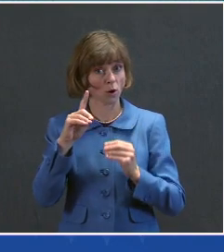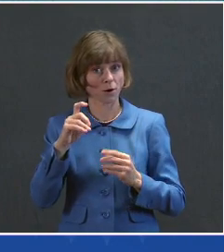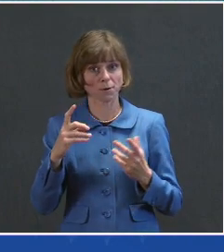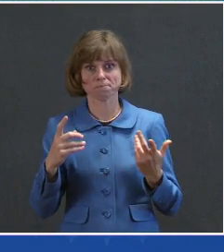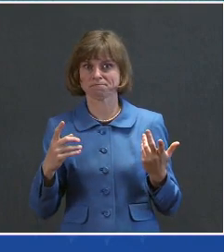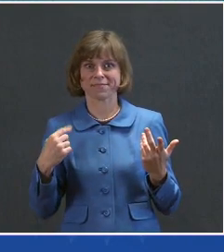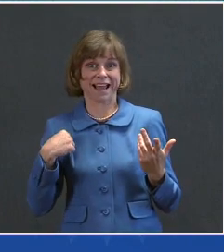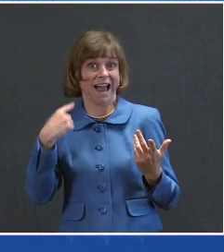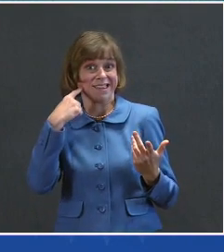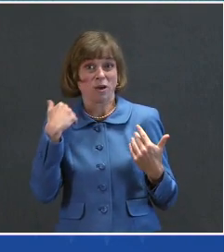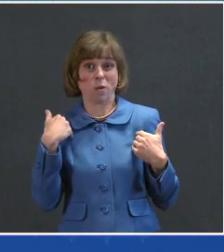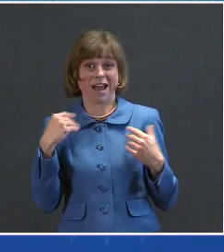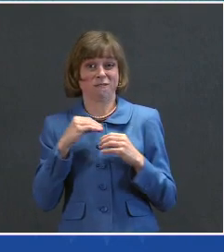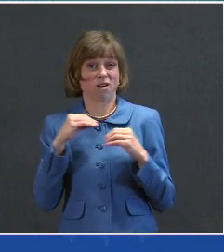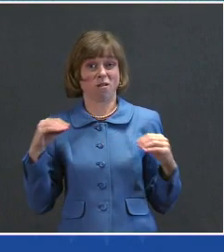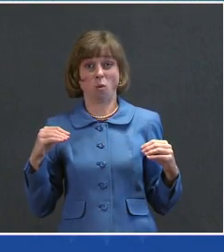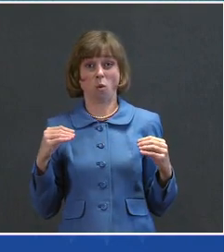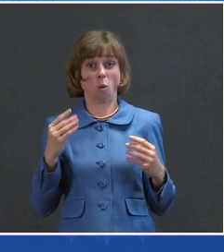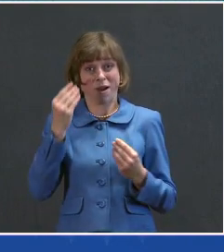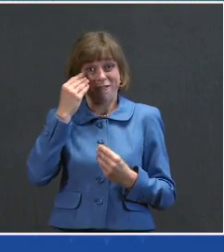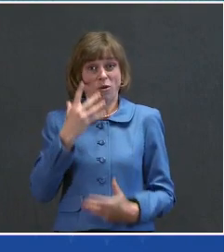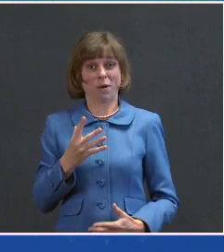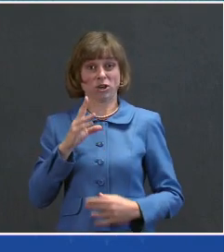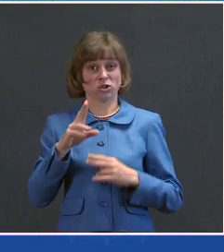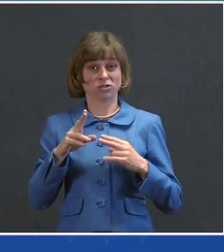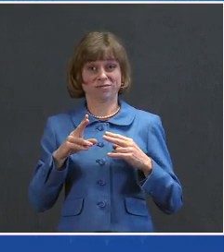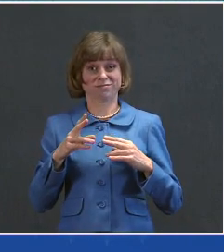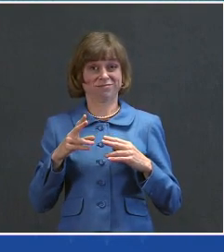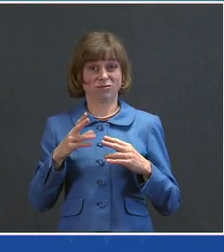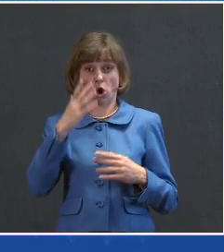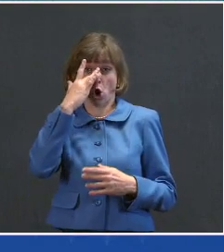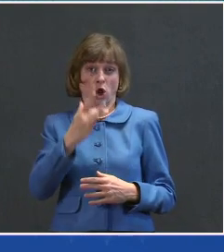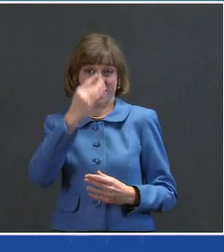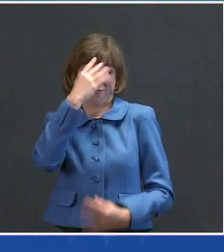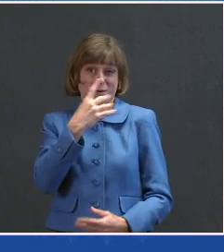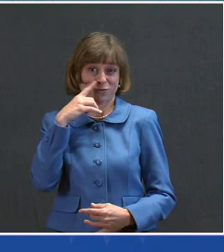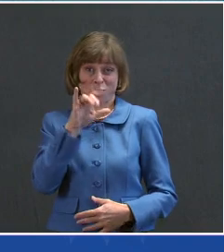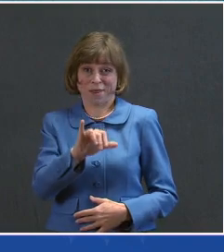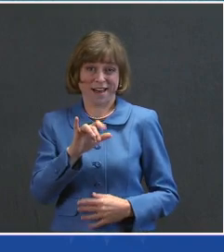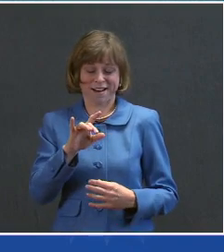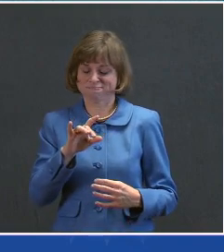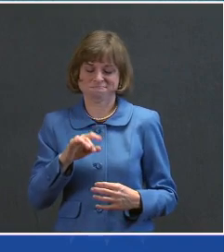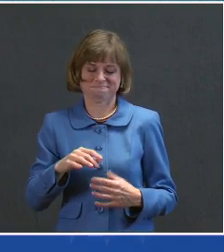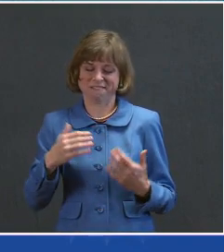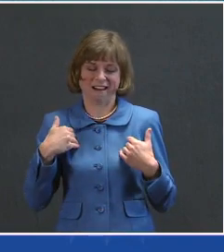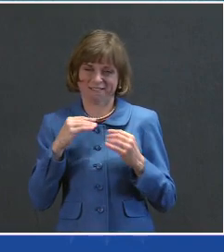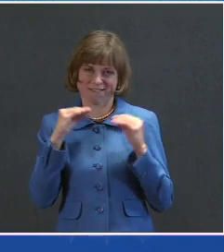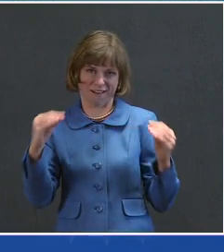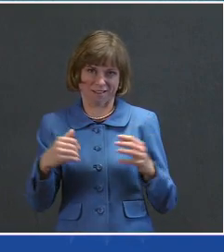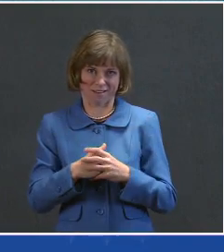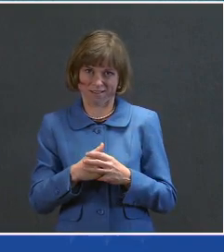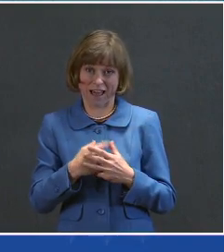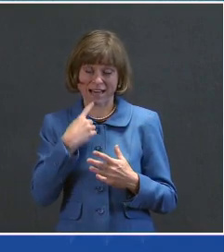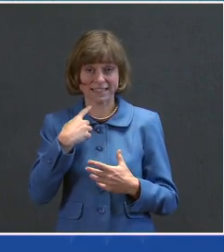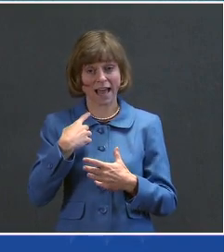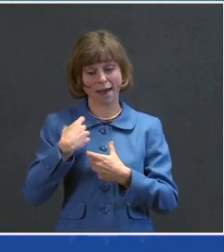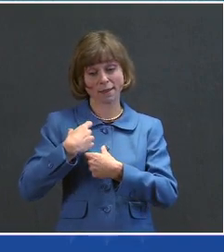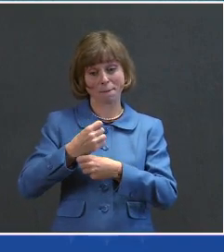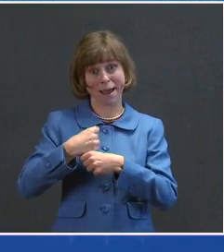to preview for that -- on that for you. I will say that the manufacturing process for Pfizer and Moderna